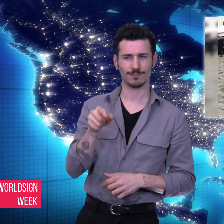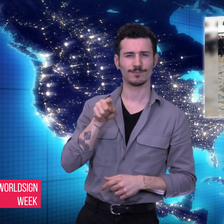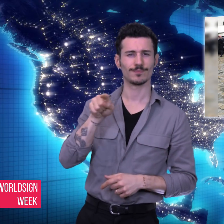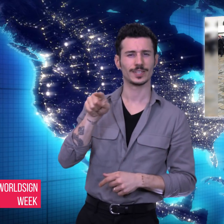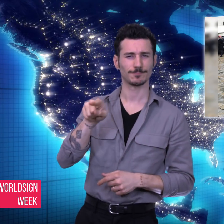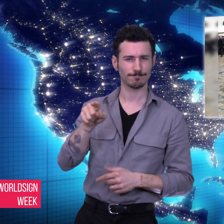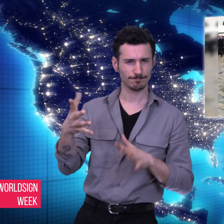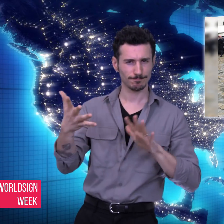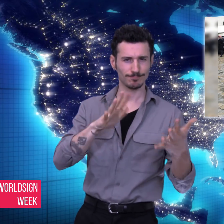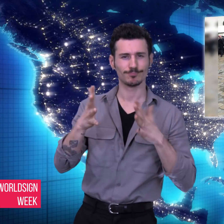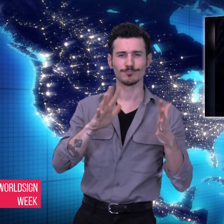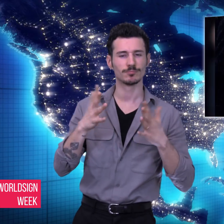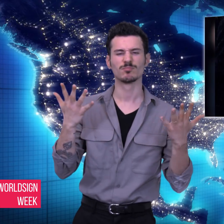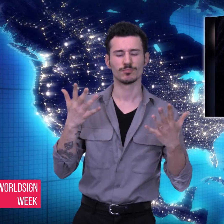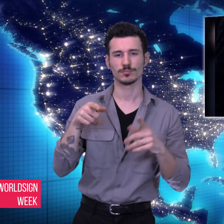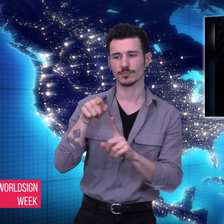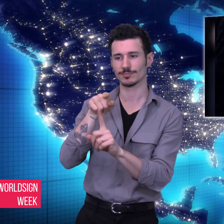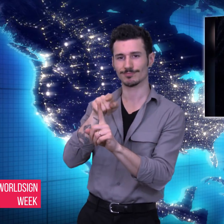charges of corruption.